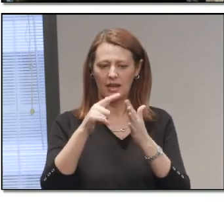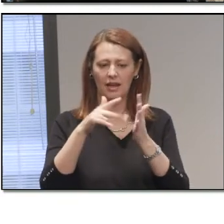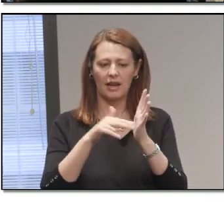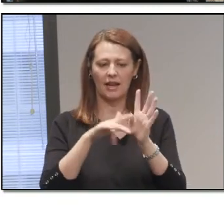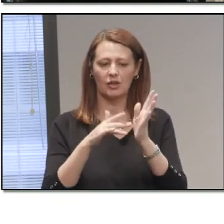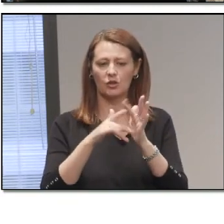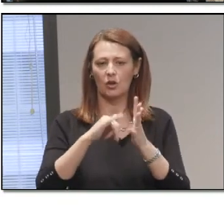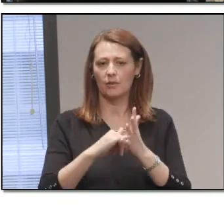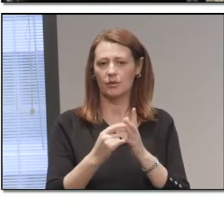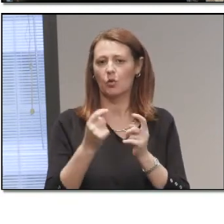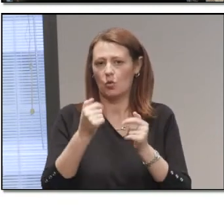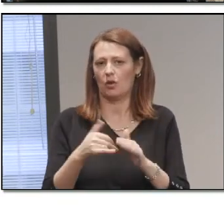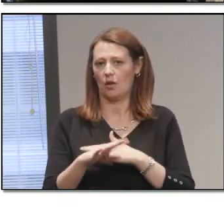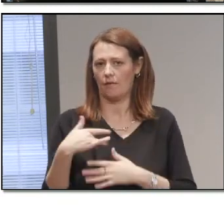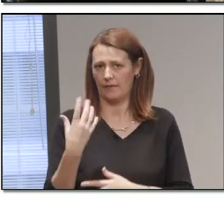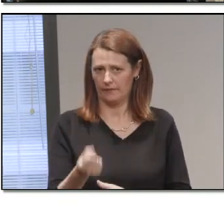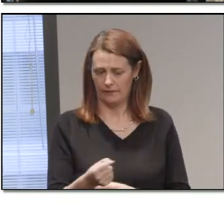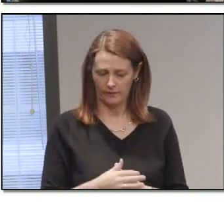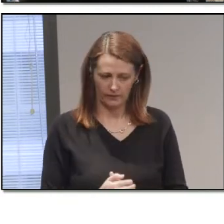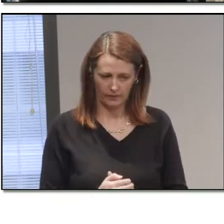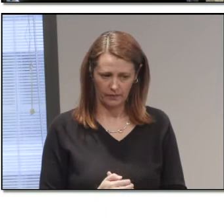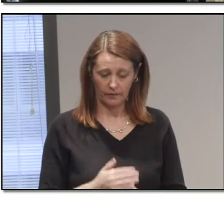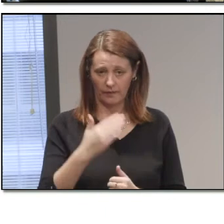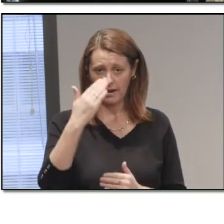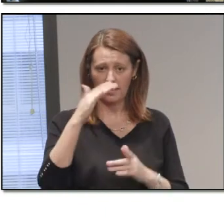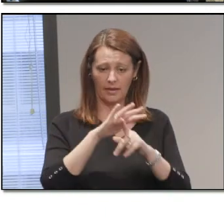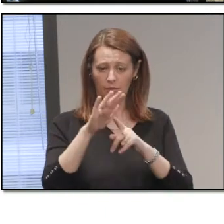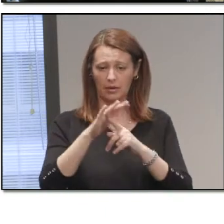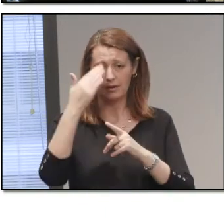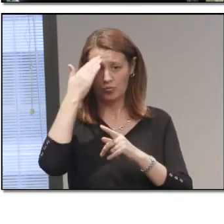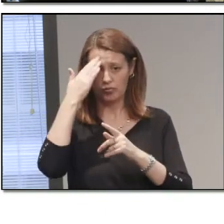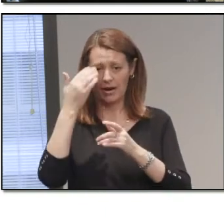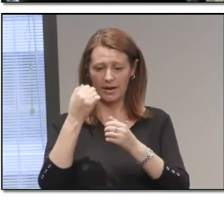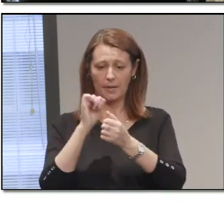early life, and the blood-brain barrier which is supposed to protect the brain from what's